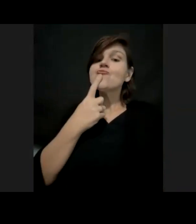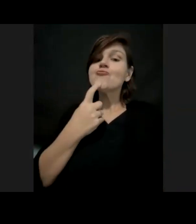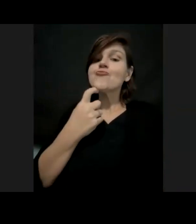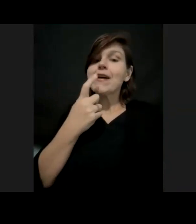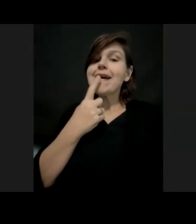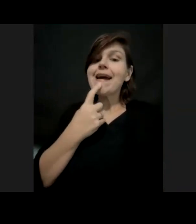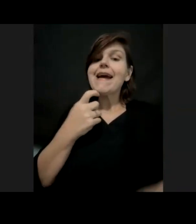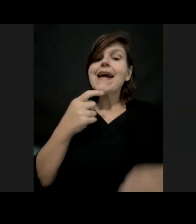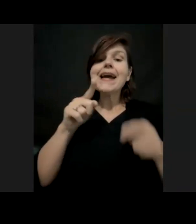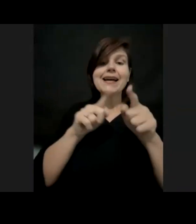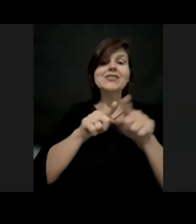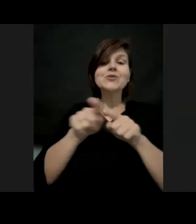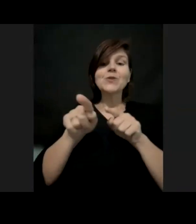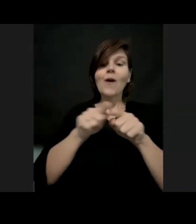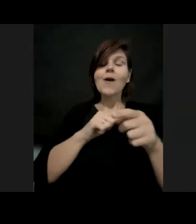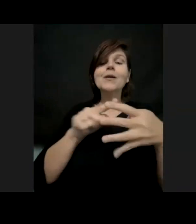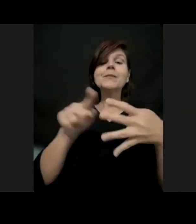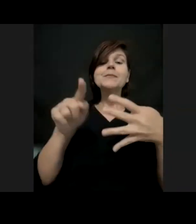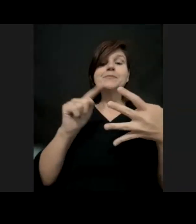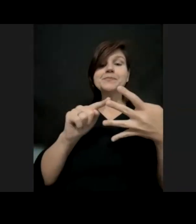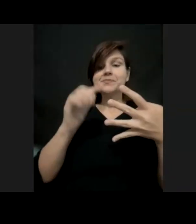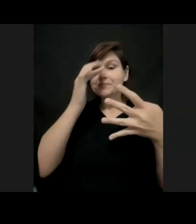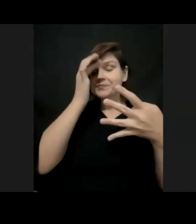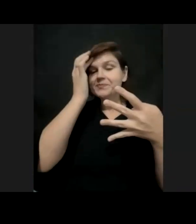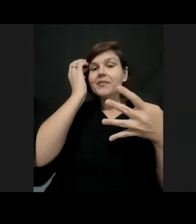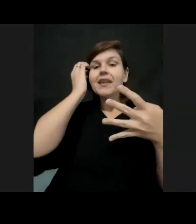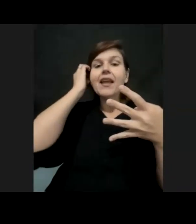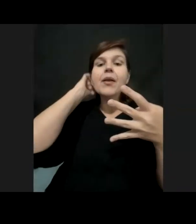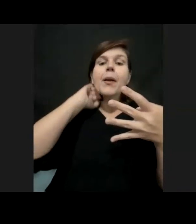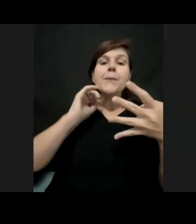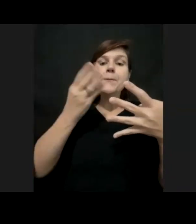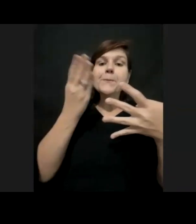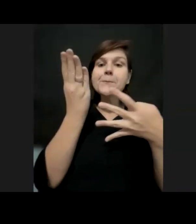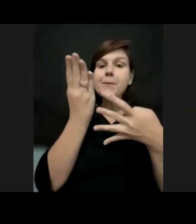I have a blue one!